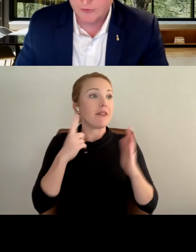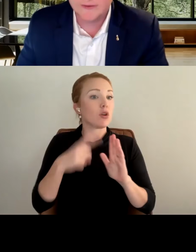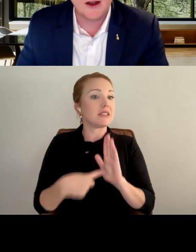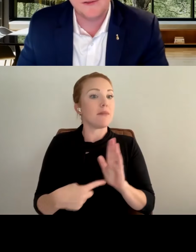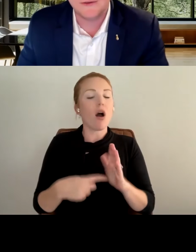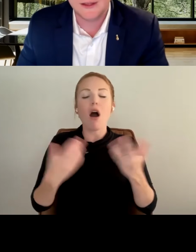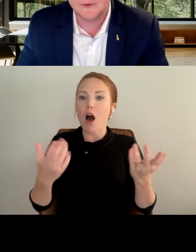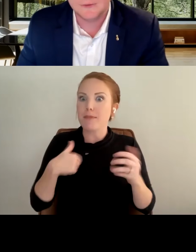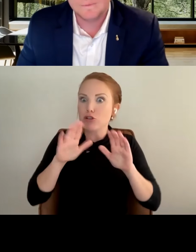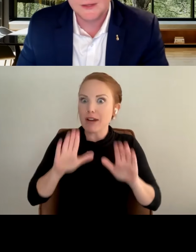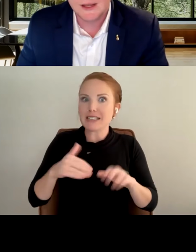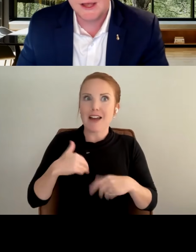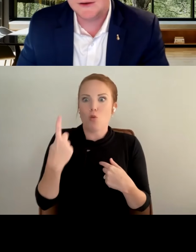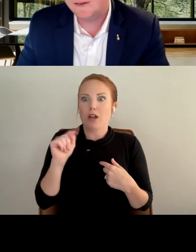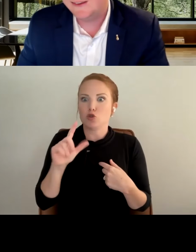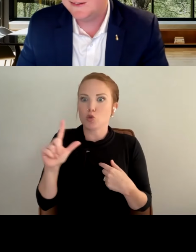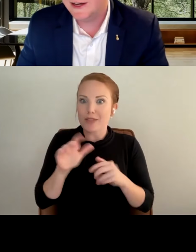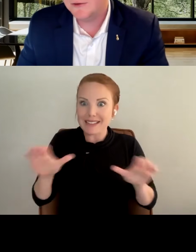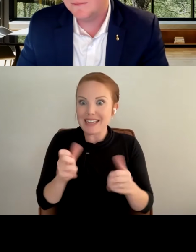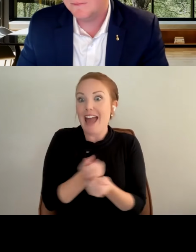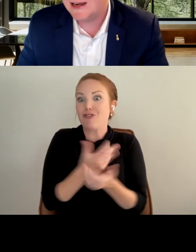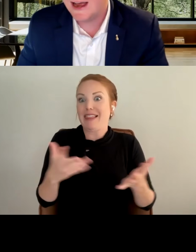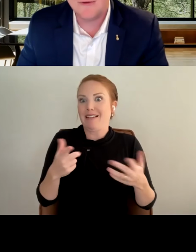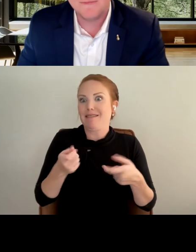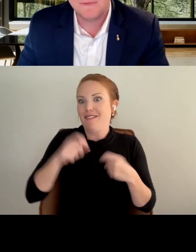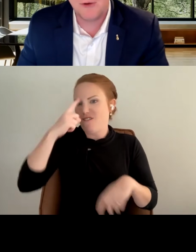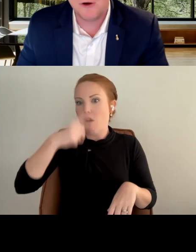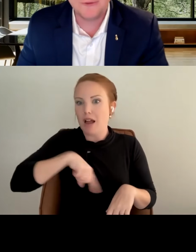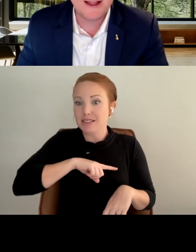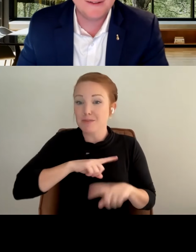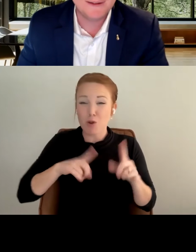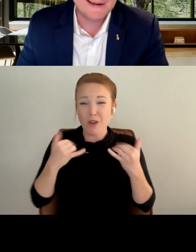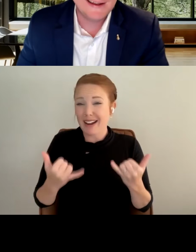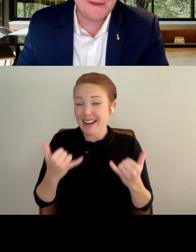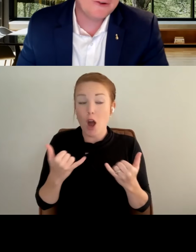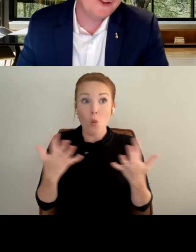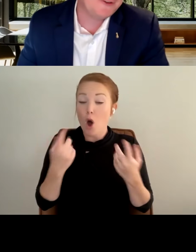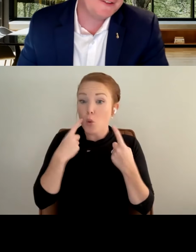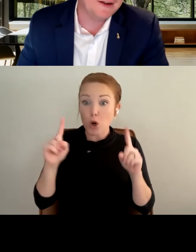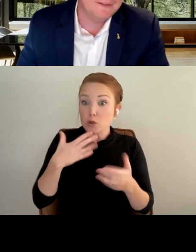tool that did all of these things, but you know right now what works well is Microsoft Excel.